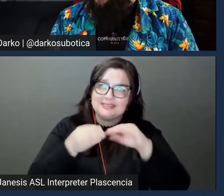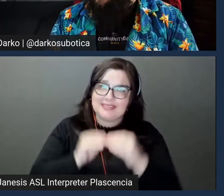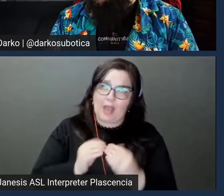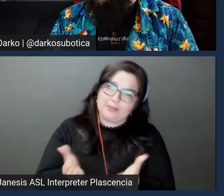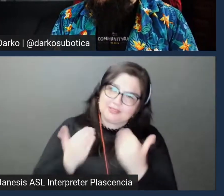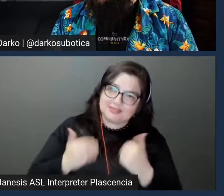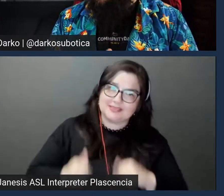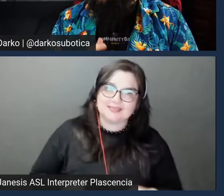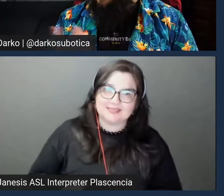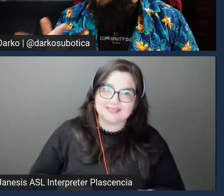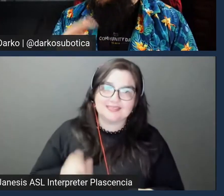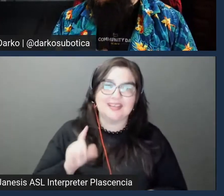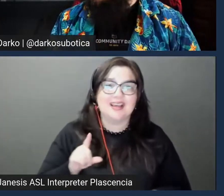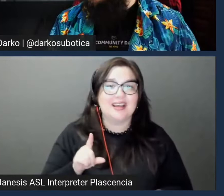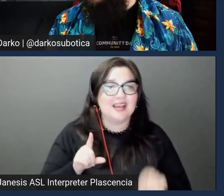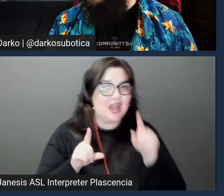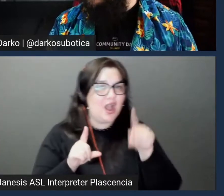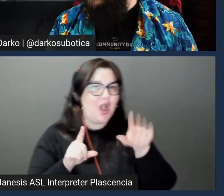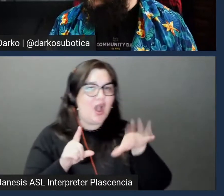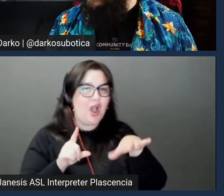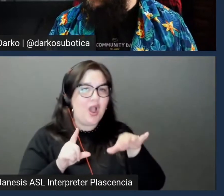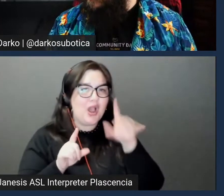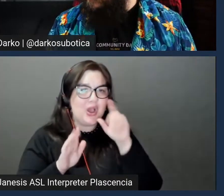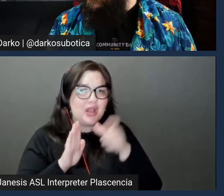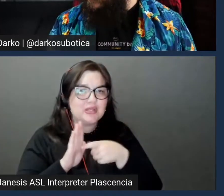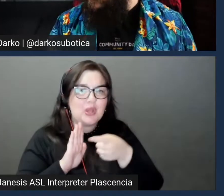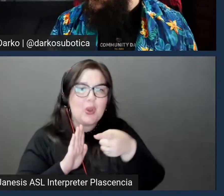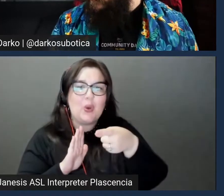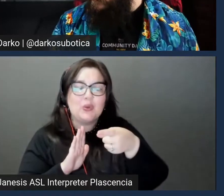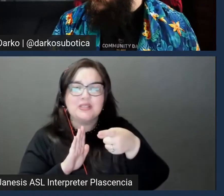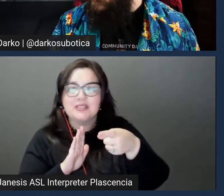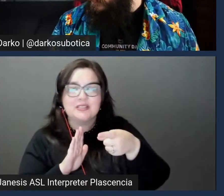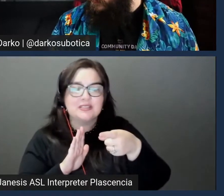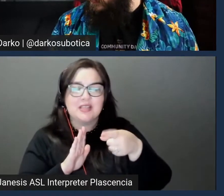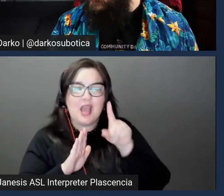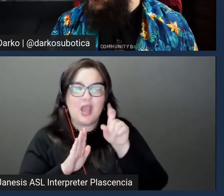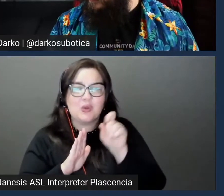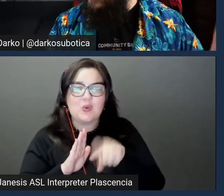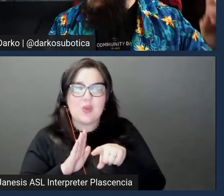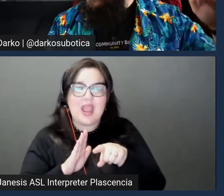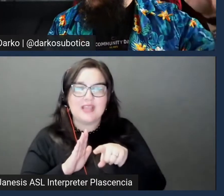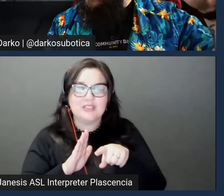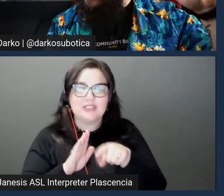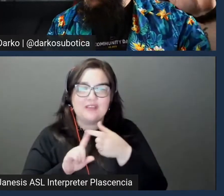There's a question on the chat, Darko. Maybe you wanna put in on the screen. And I'm surprised you didn't come a little sooner.